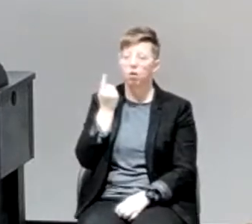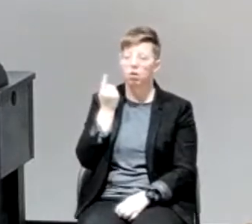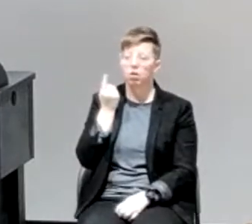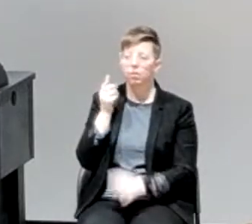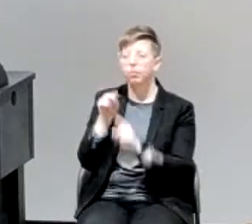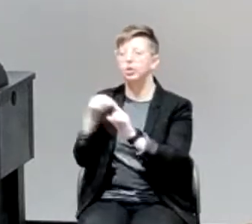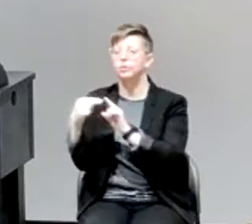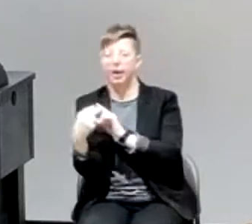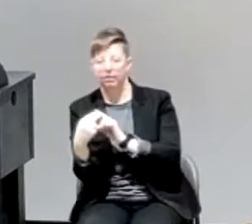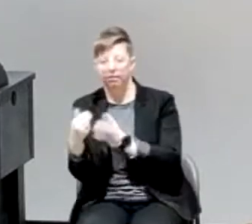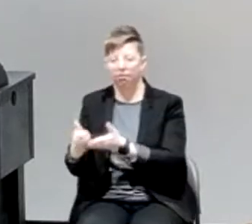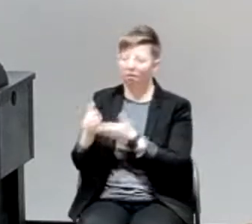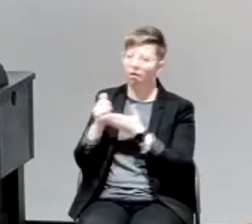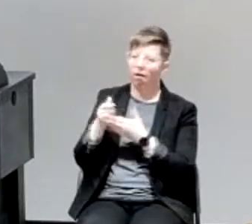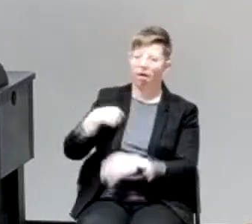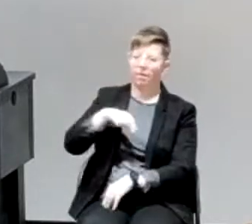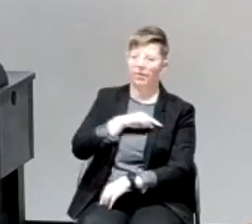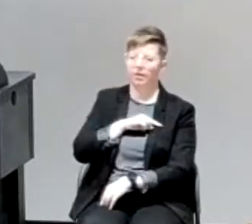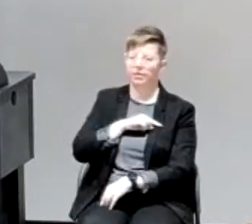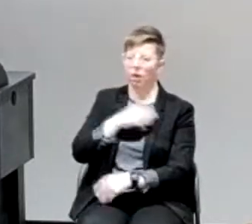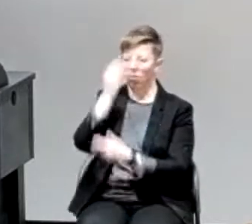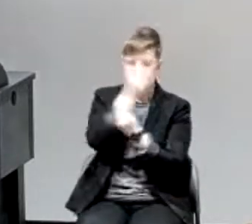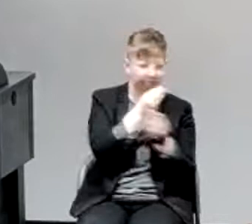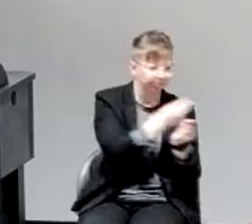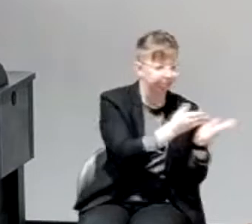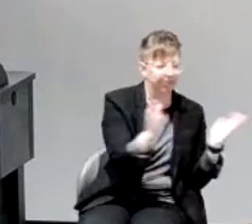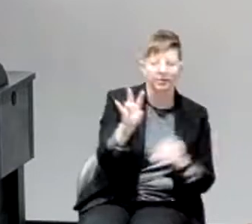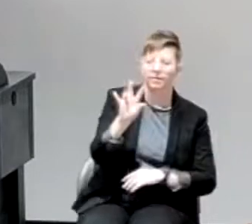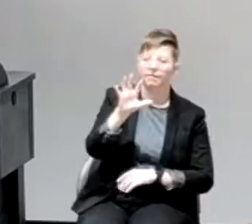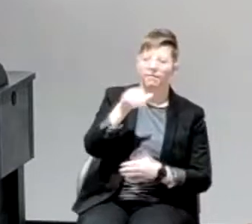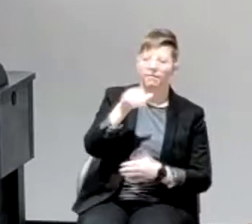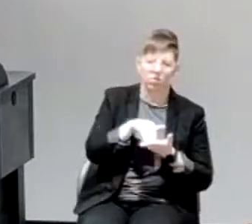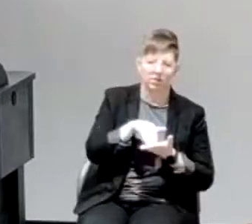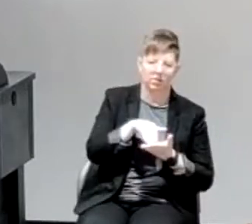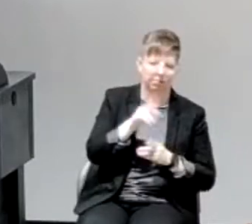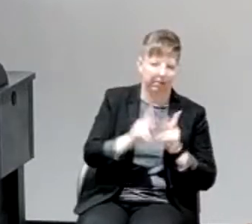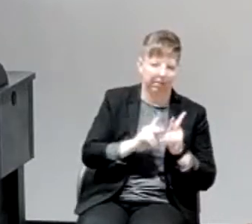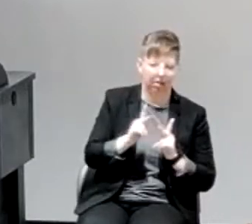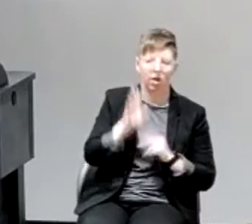And in the MGM resorts days , there was one sort of